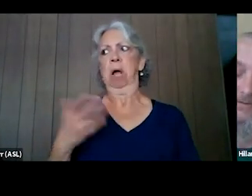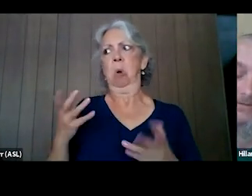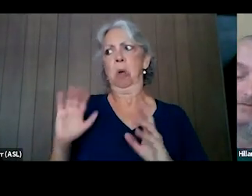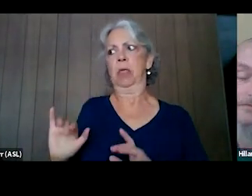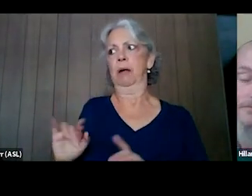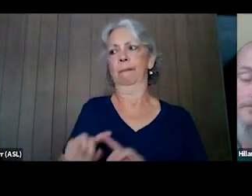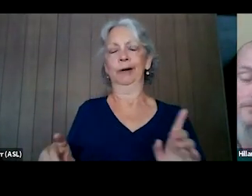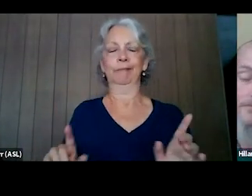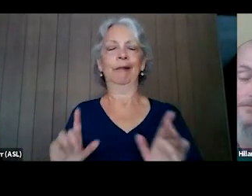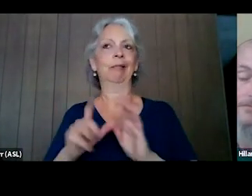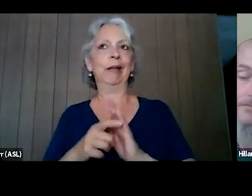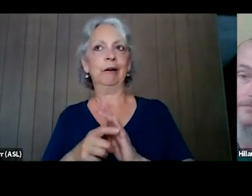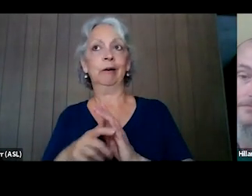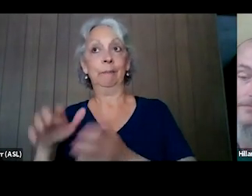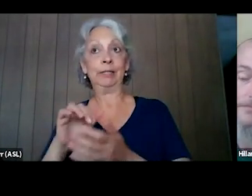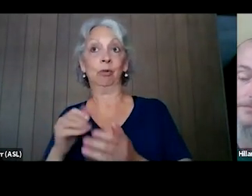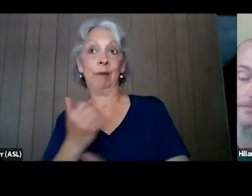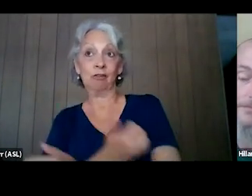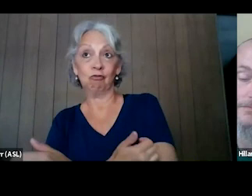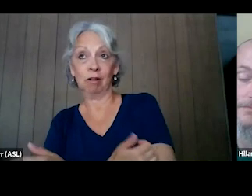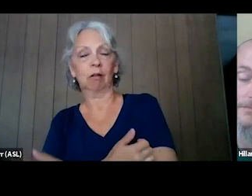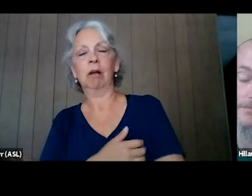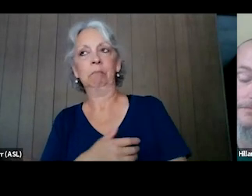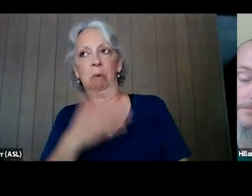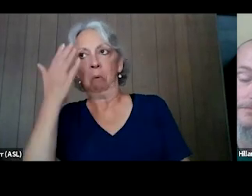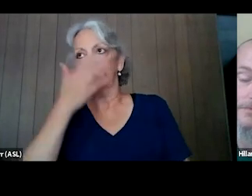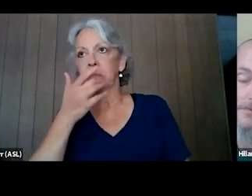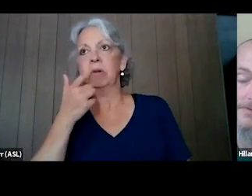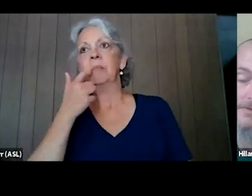Yeah, thank you Brian, and Kate we can go to the next slide. The next myth we're gonna go over